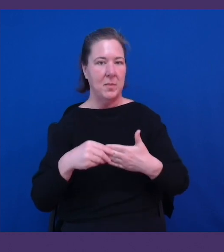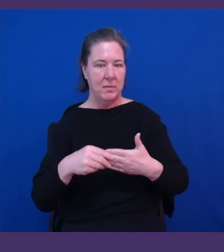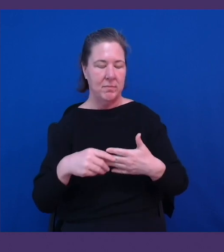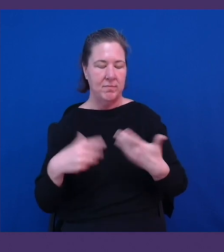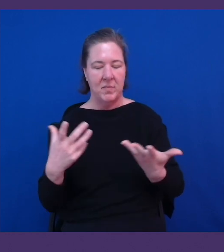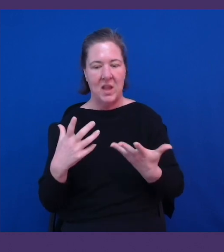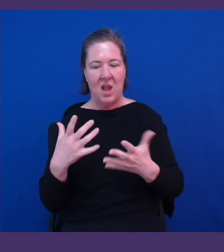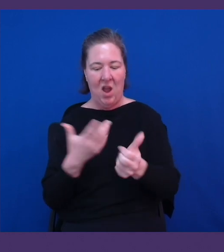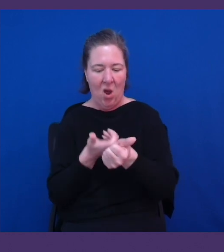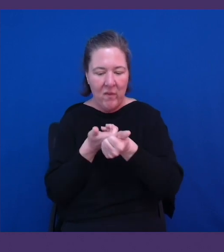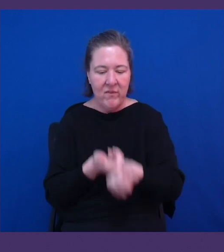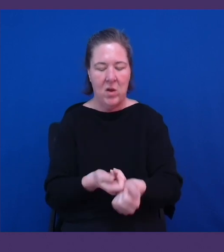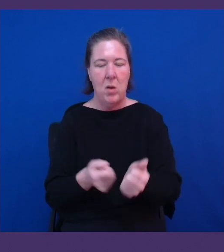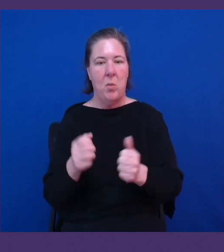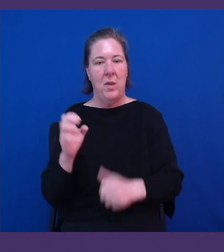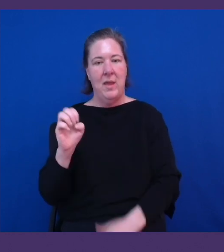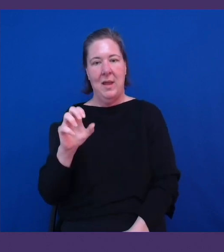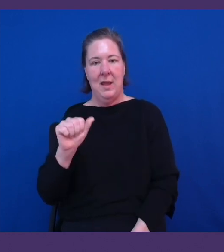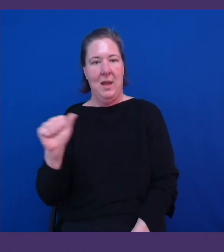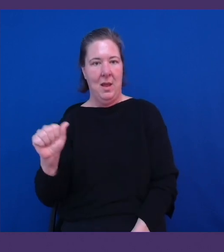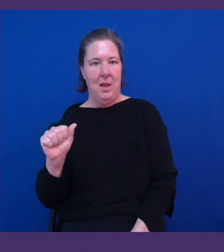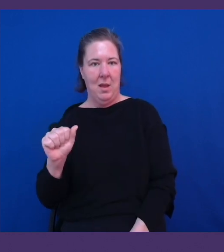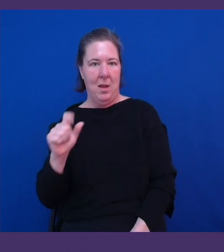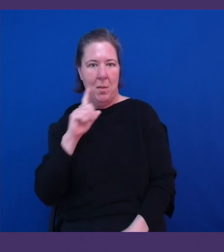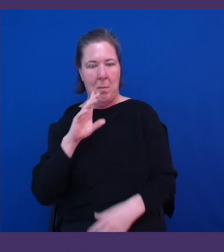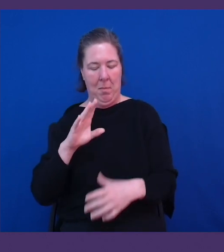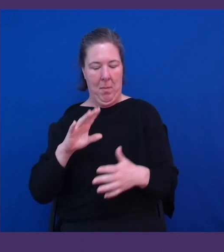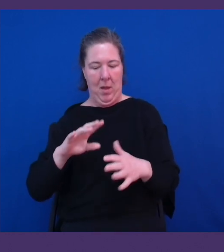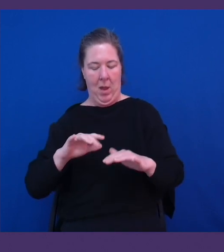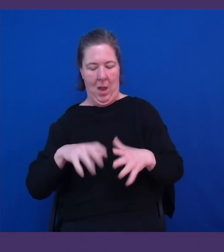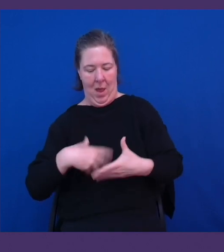with the EAA by means outside of the standard.